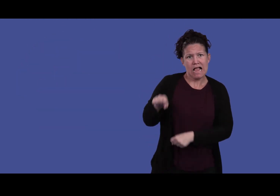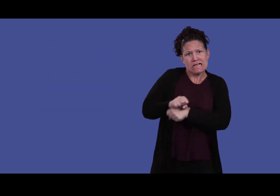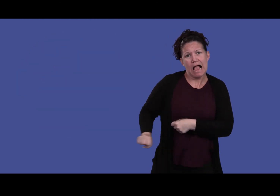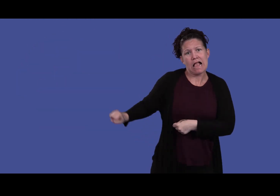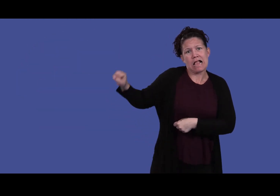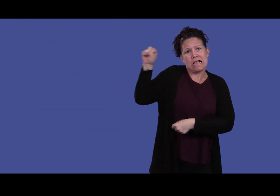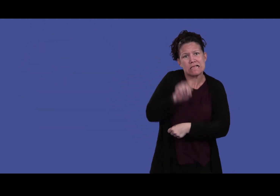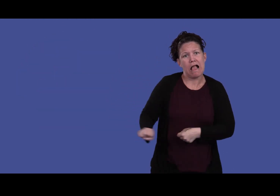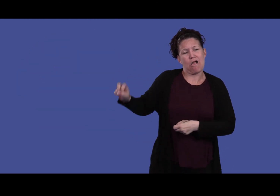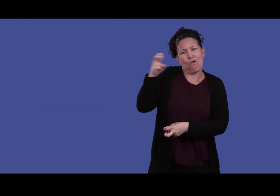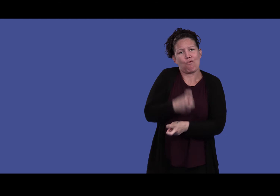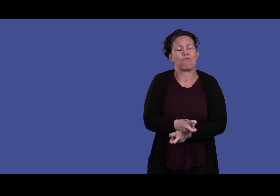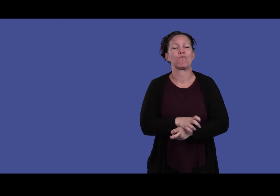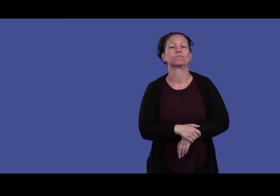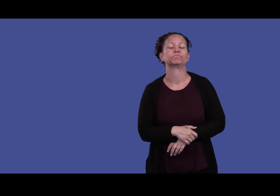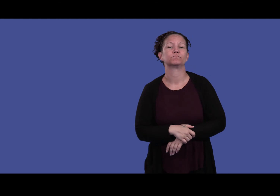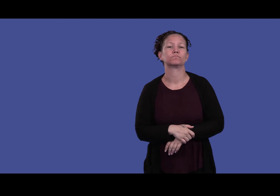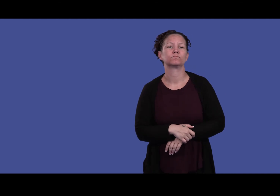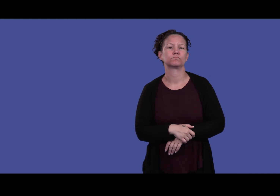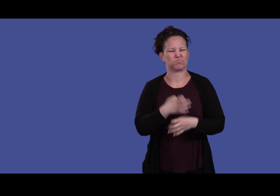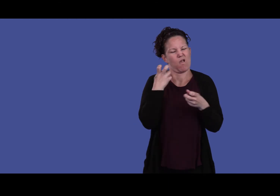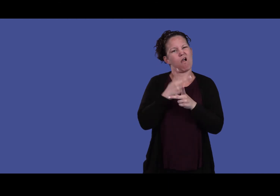and avoiding them will help keep you healthy for the long run.